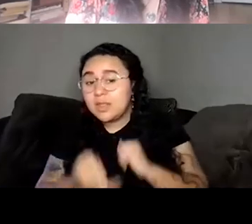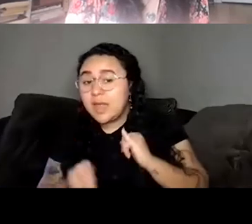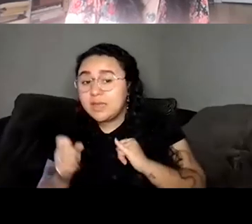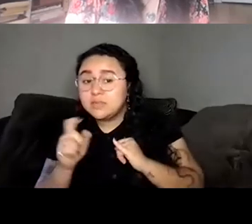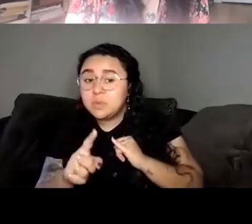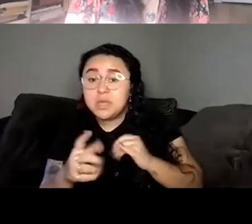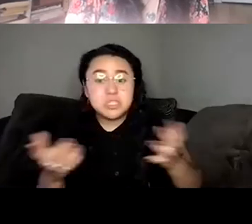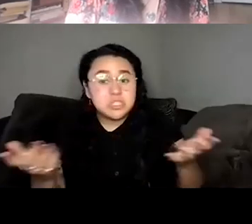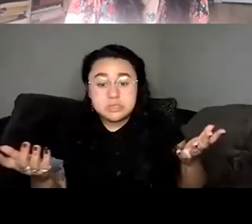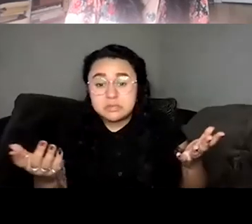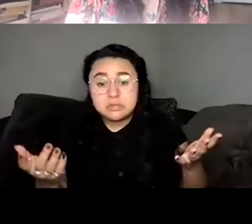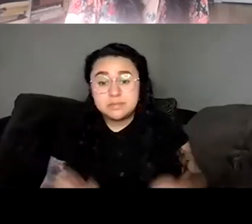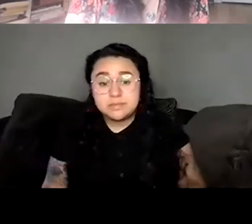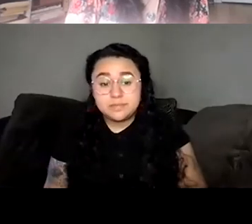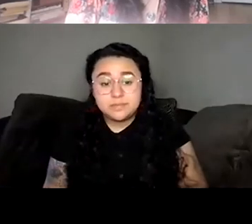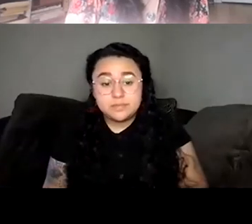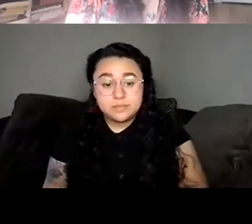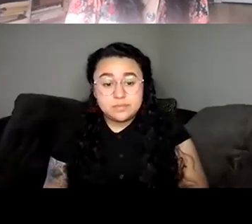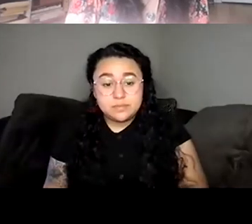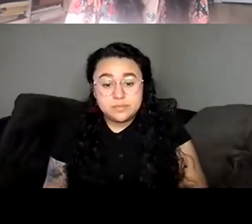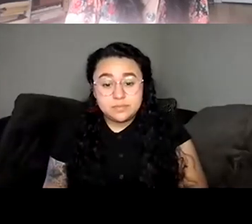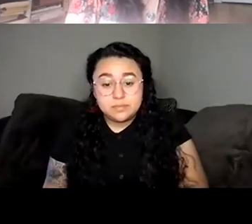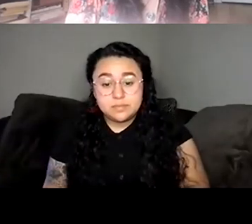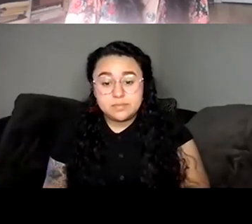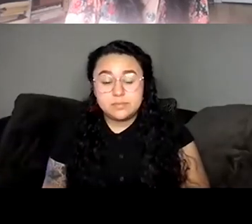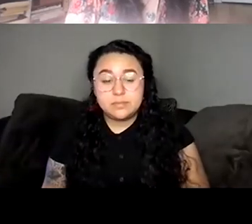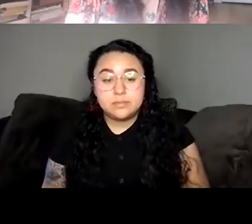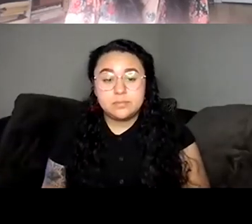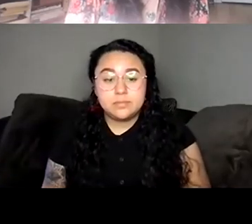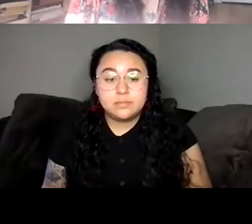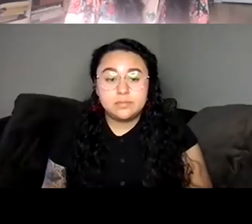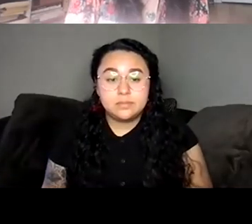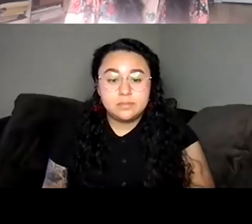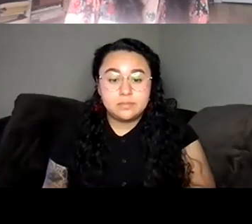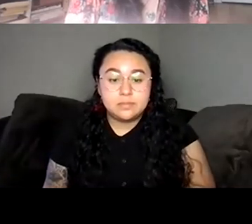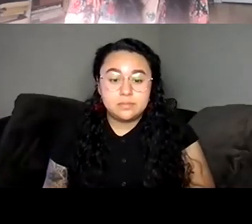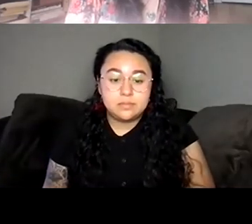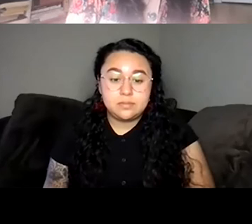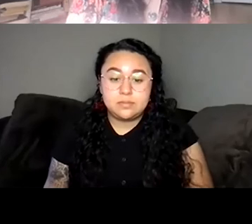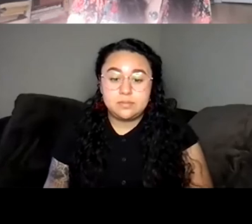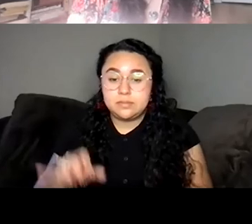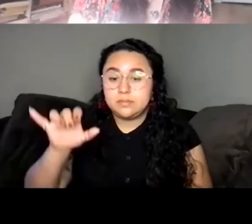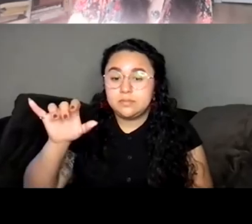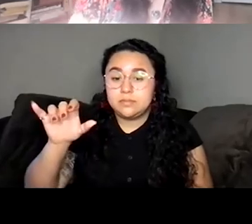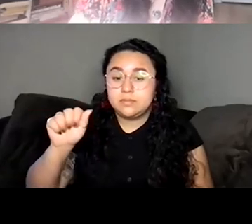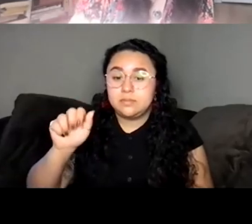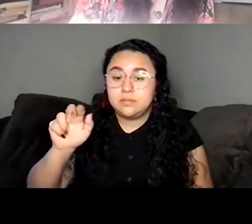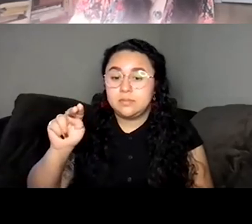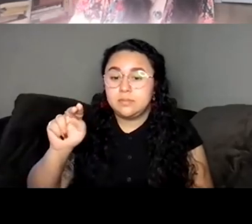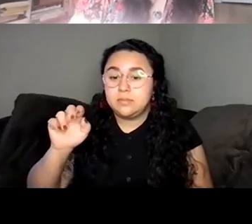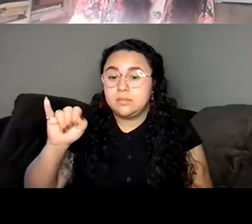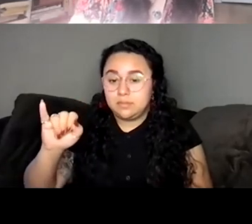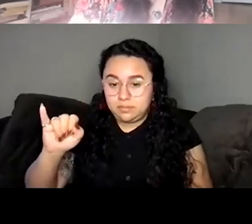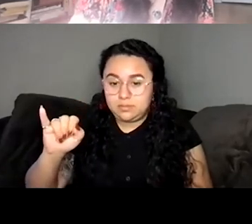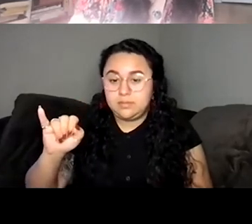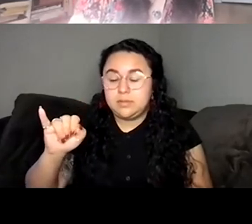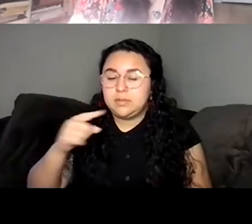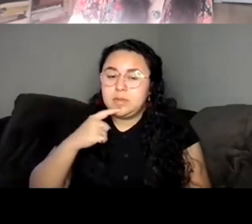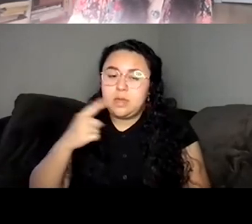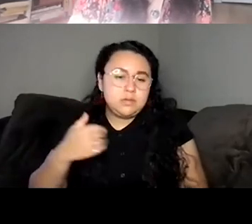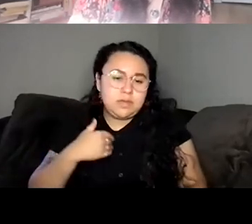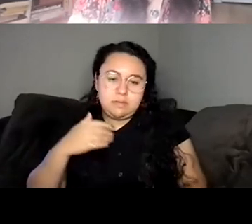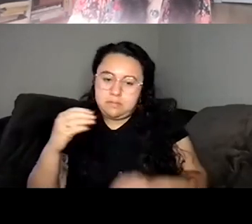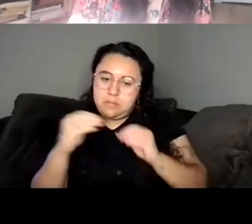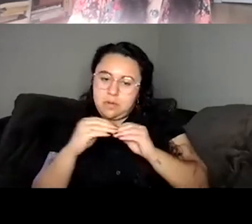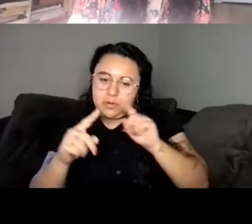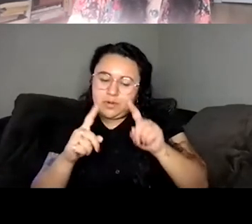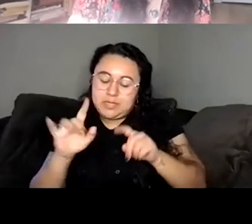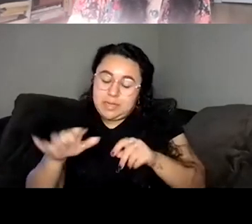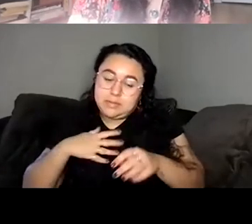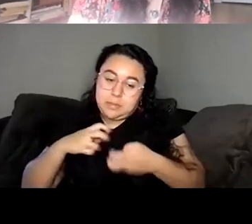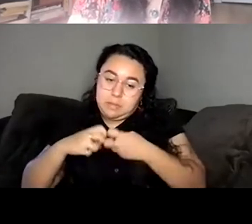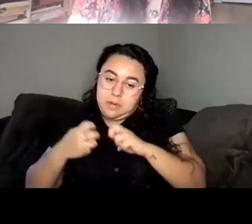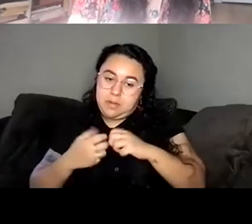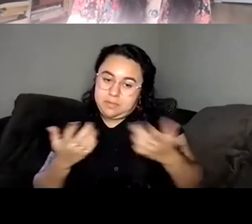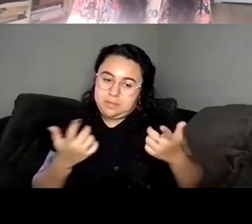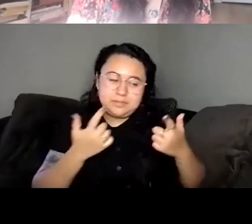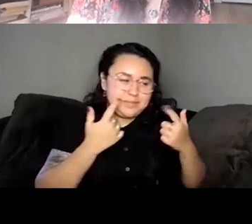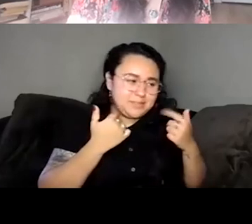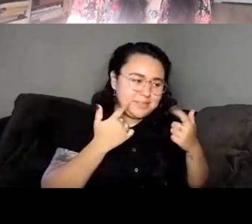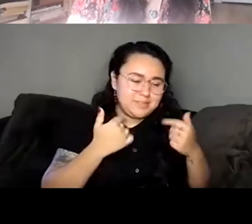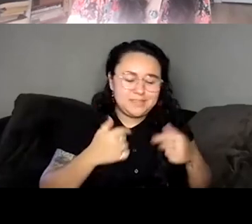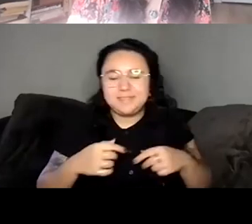Unknown Speaker I always have more questions for problem so